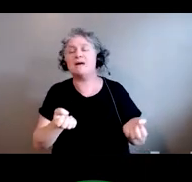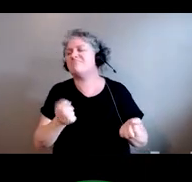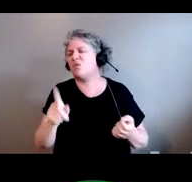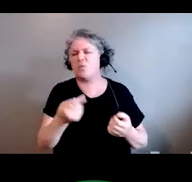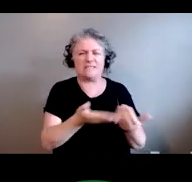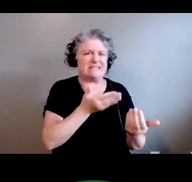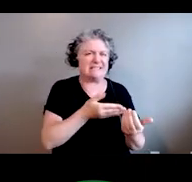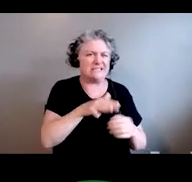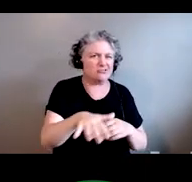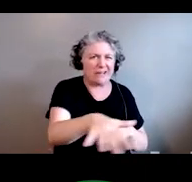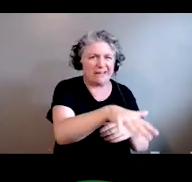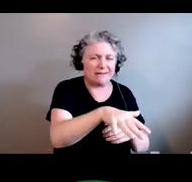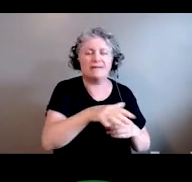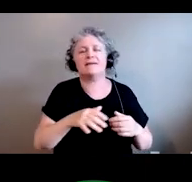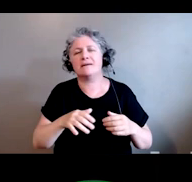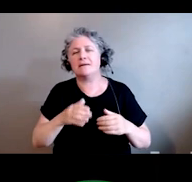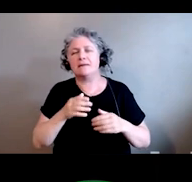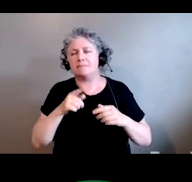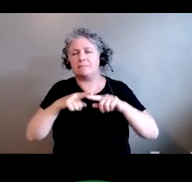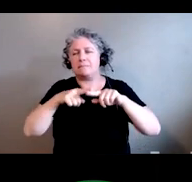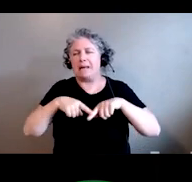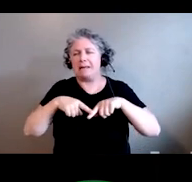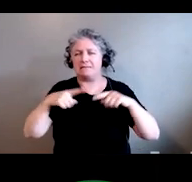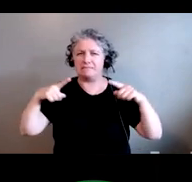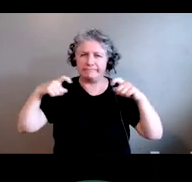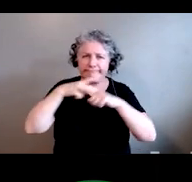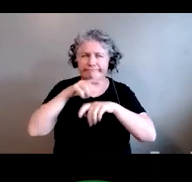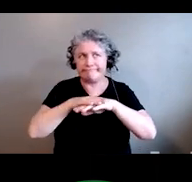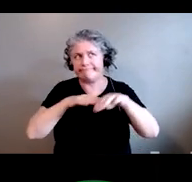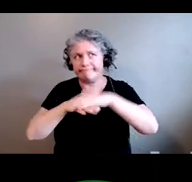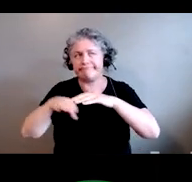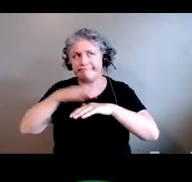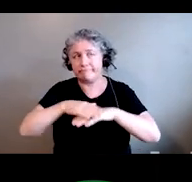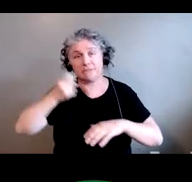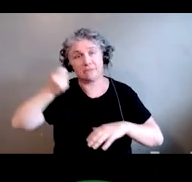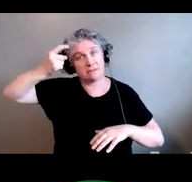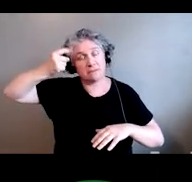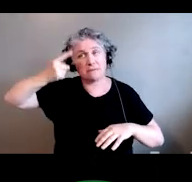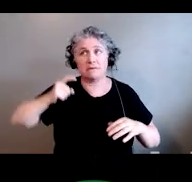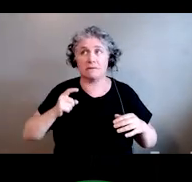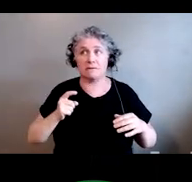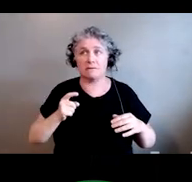So there is a little bit of complexities about that. But again, like that is just a barrier